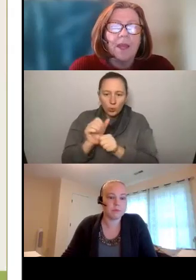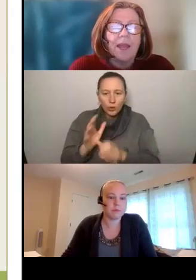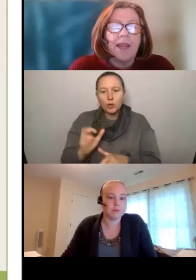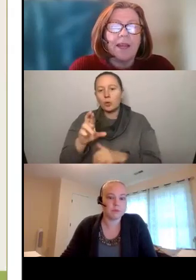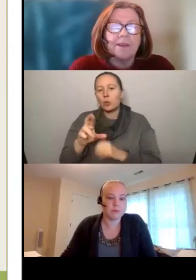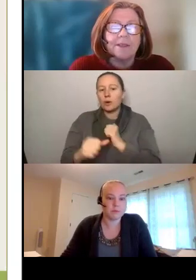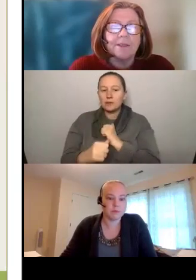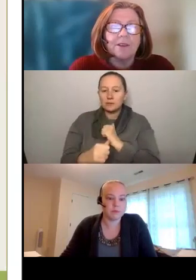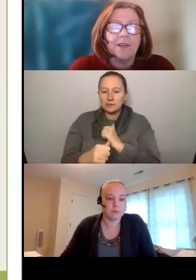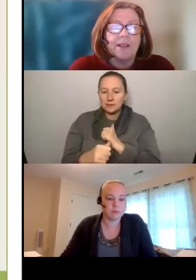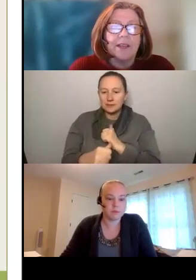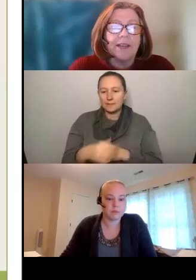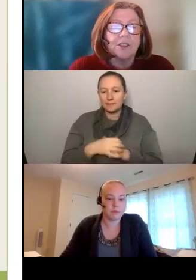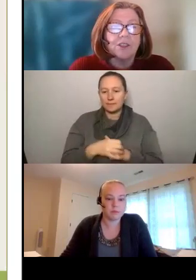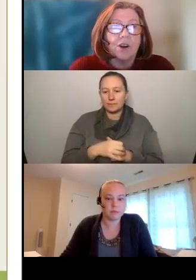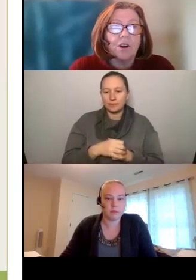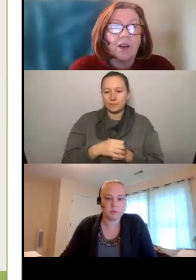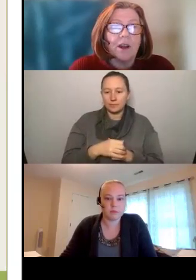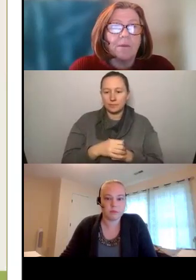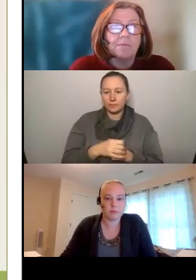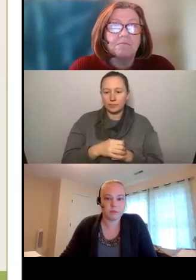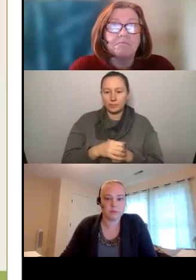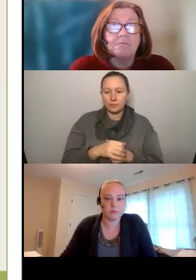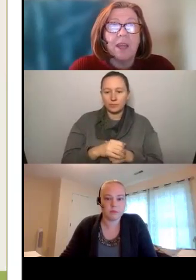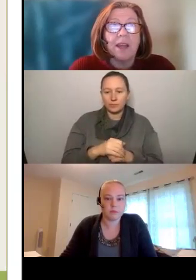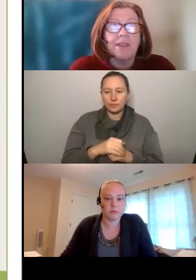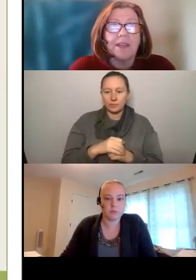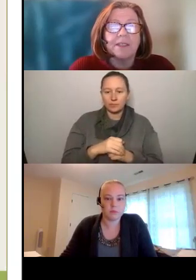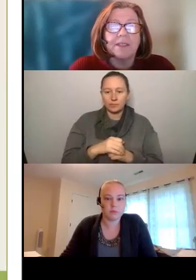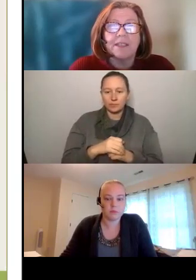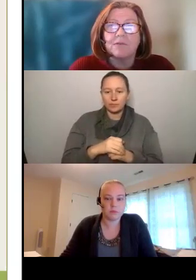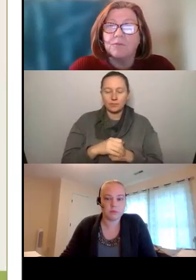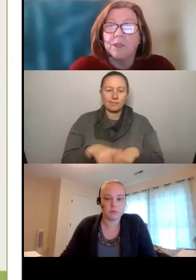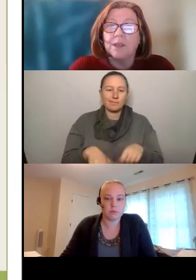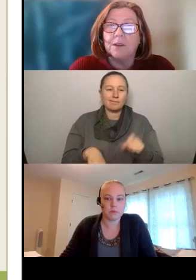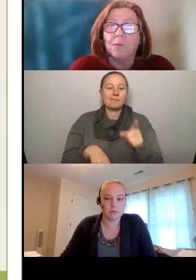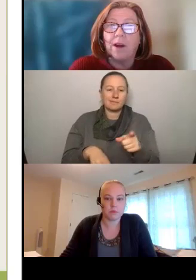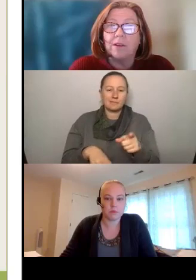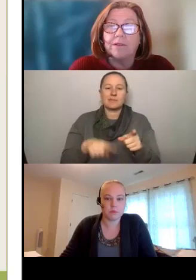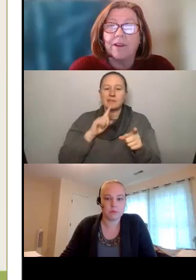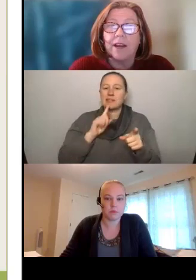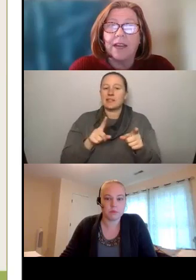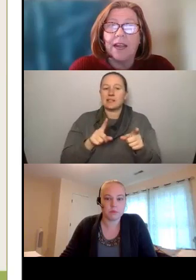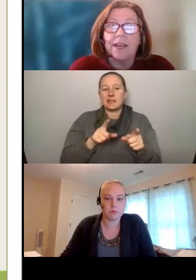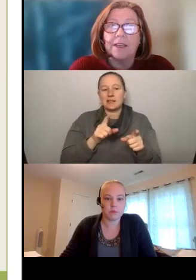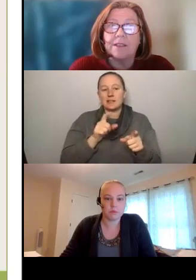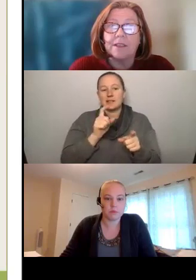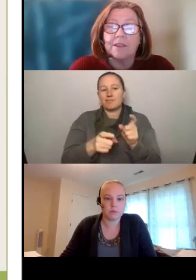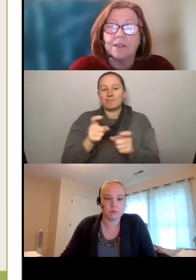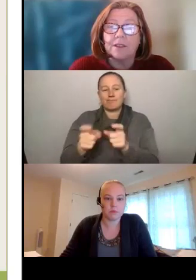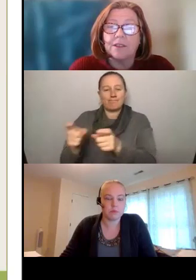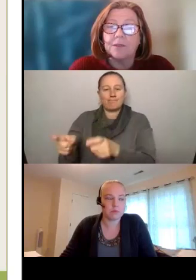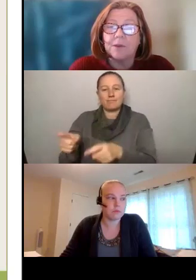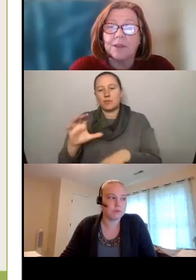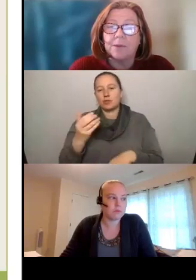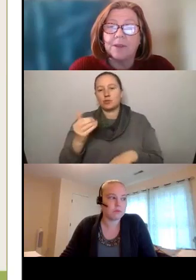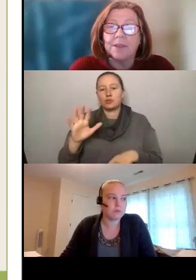And this is our delegation chart. I think it's really well defined and it's good to read through this